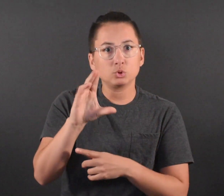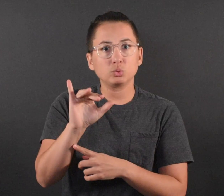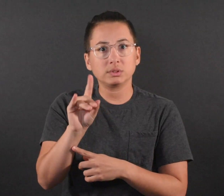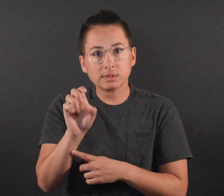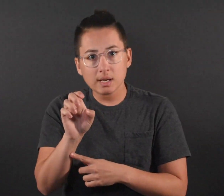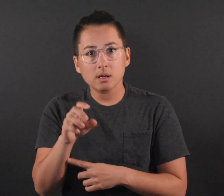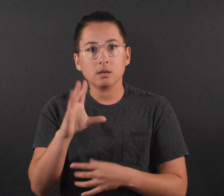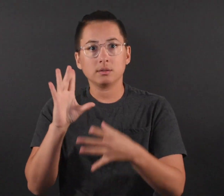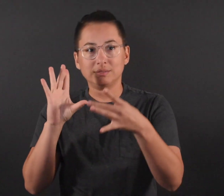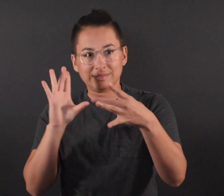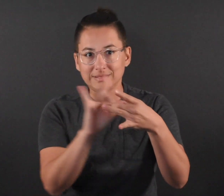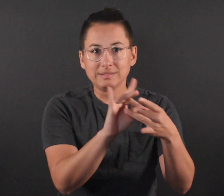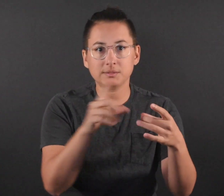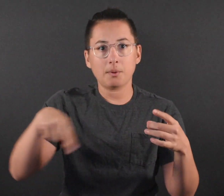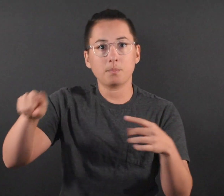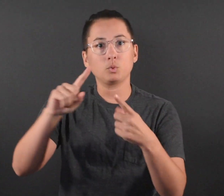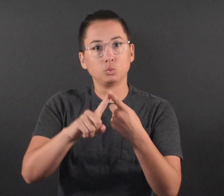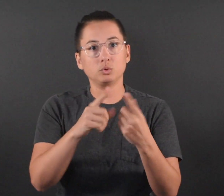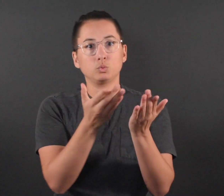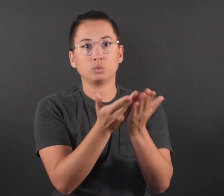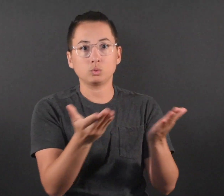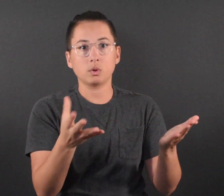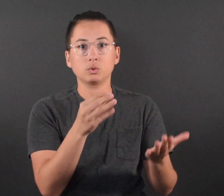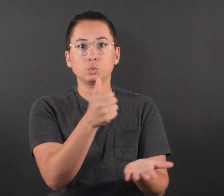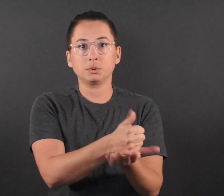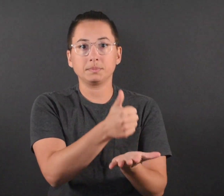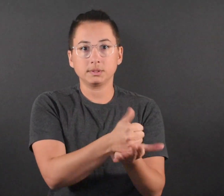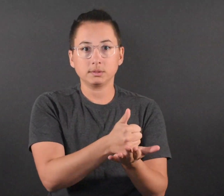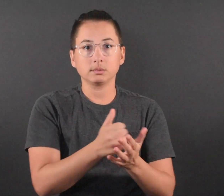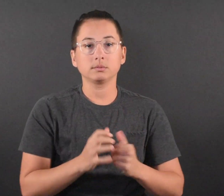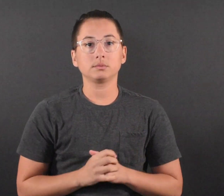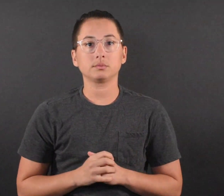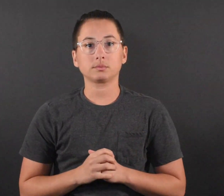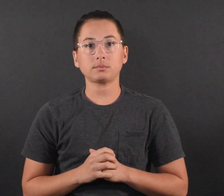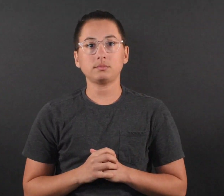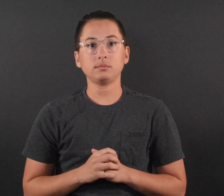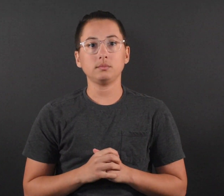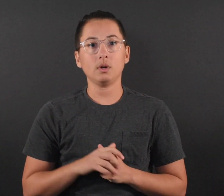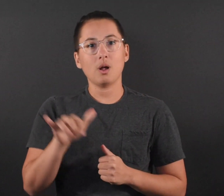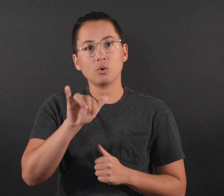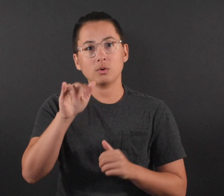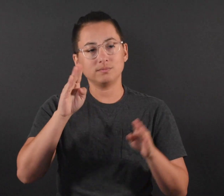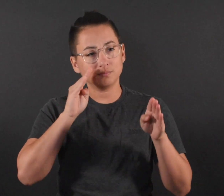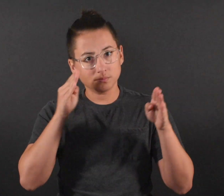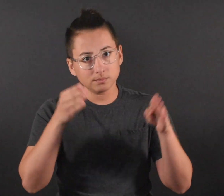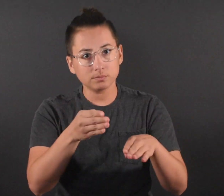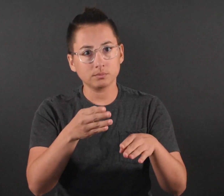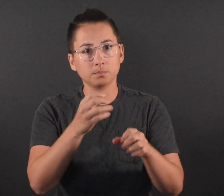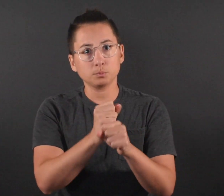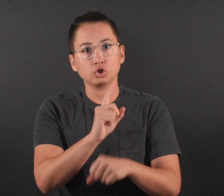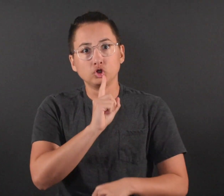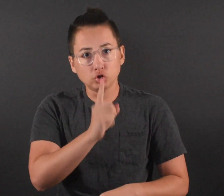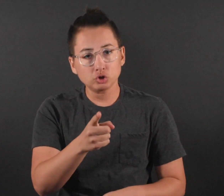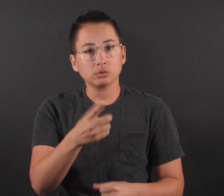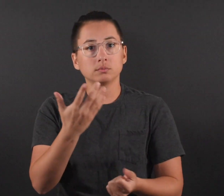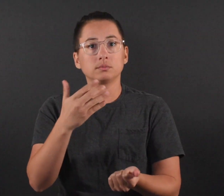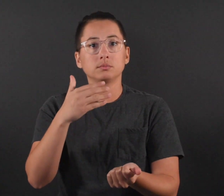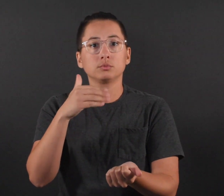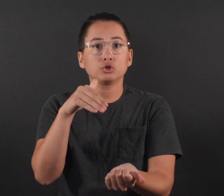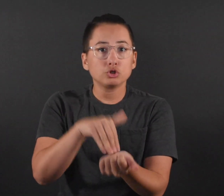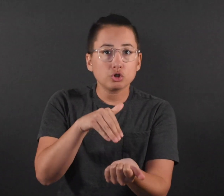them to resources and treatment. It also focuses on ensuring clinicians and staff